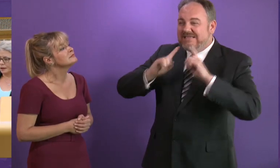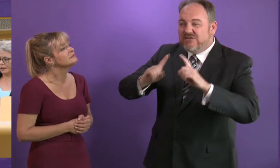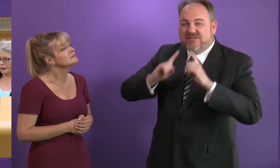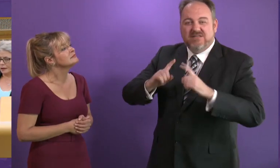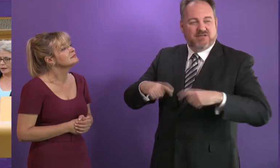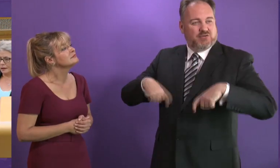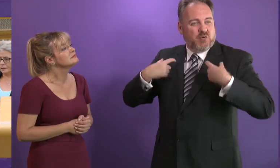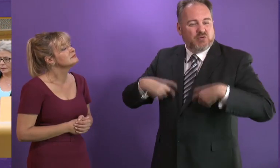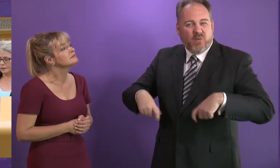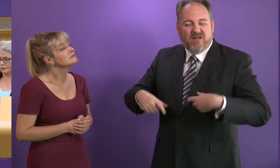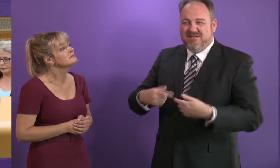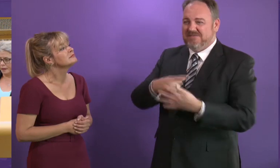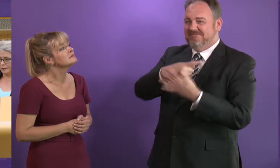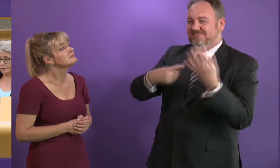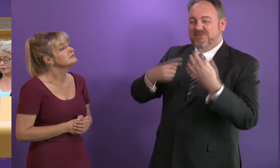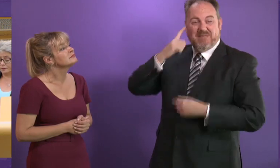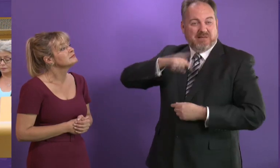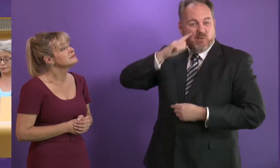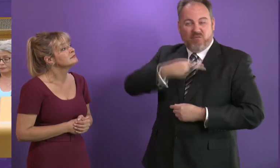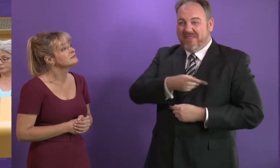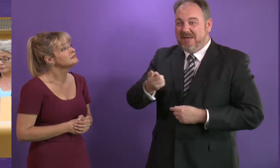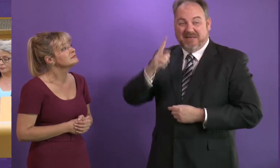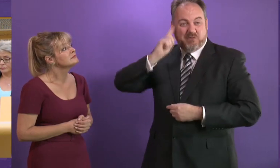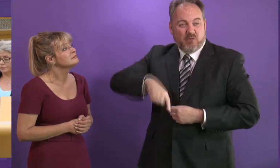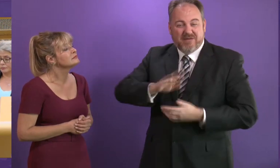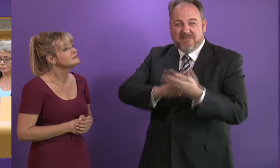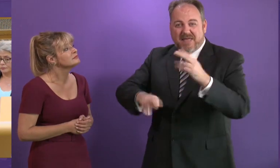of all, parents—made their case against it, patiently and calmly. However, rather